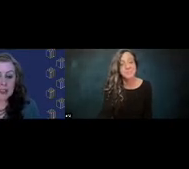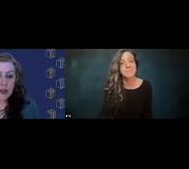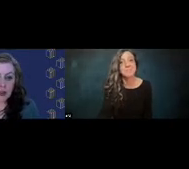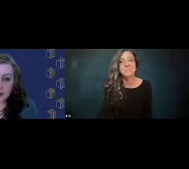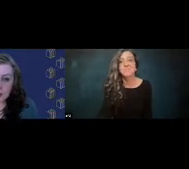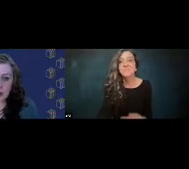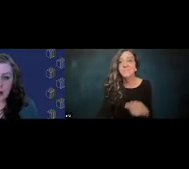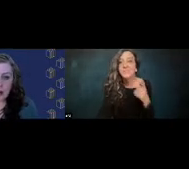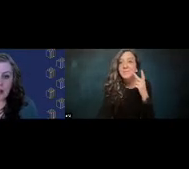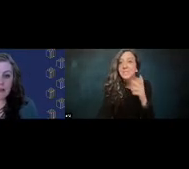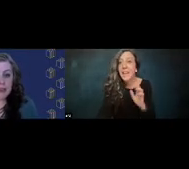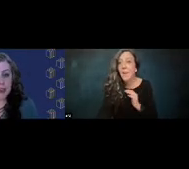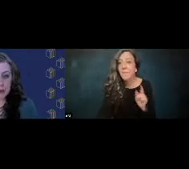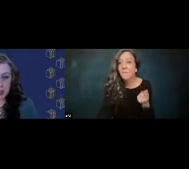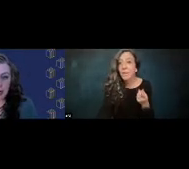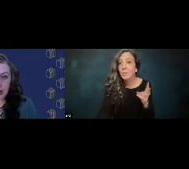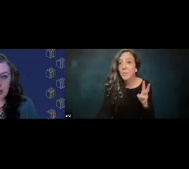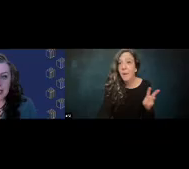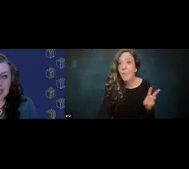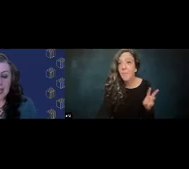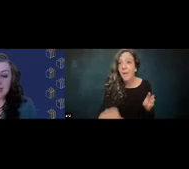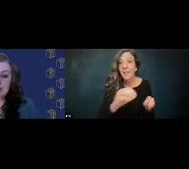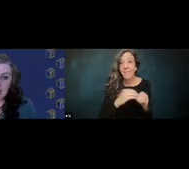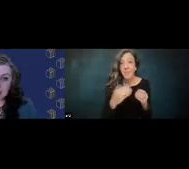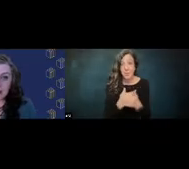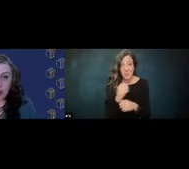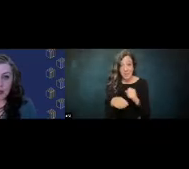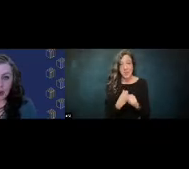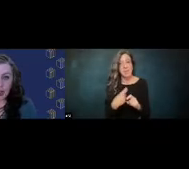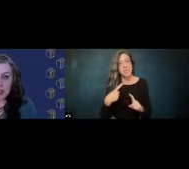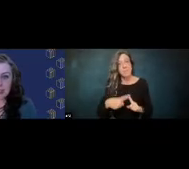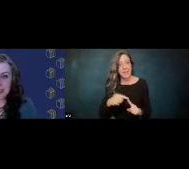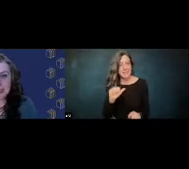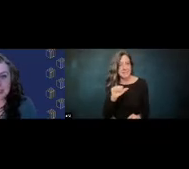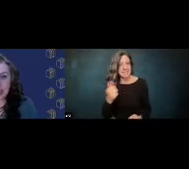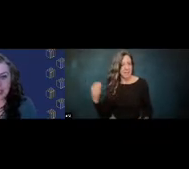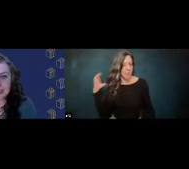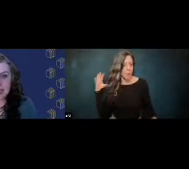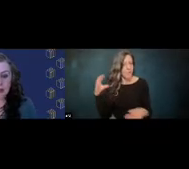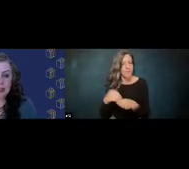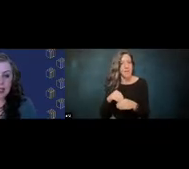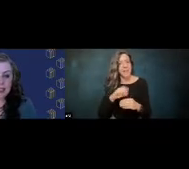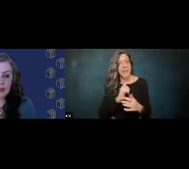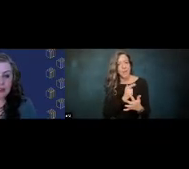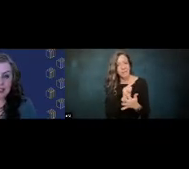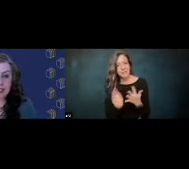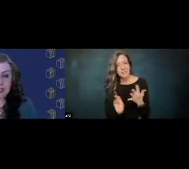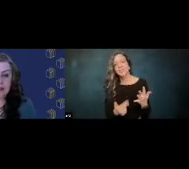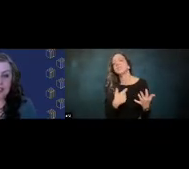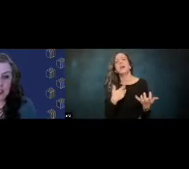As our first webinar of the new year and the 10th overall in the series, I would like to revisit the